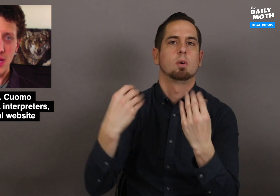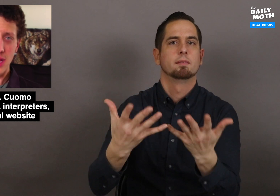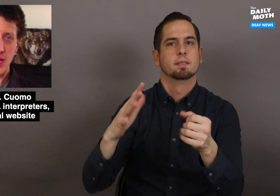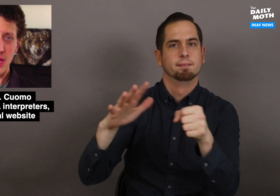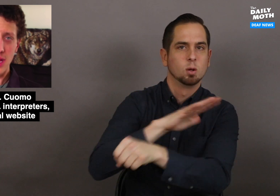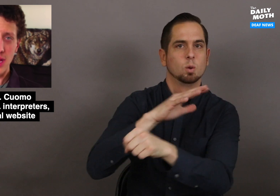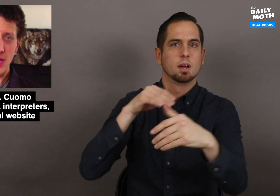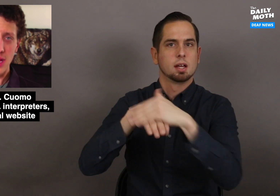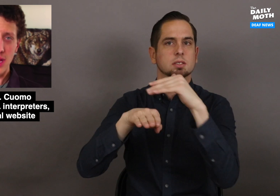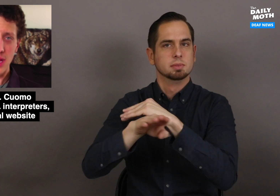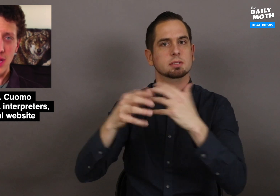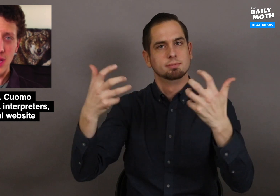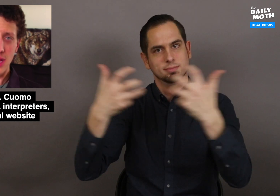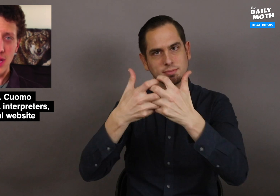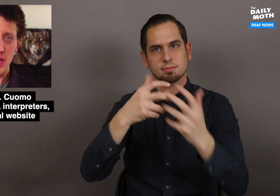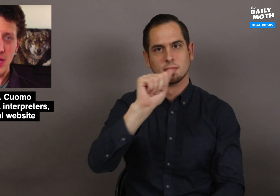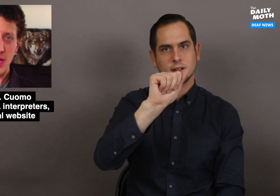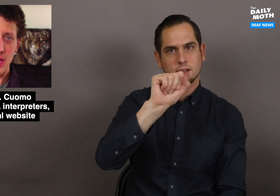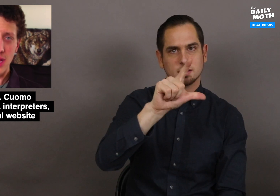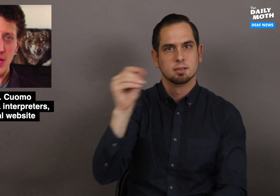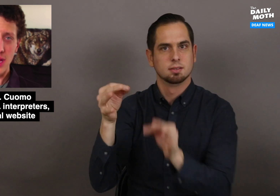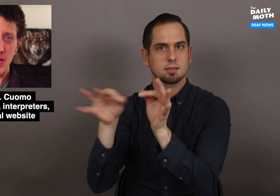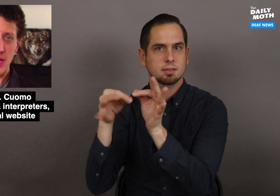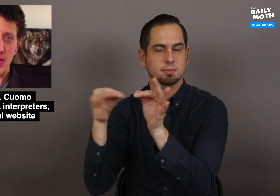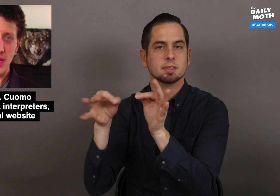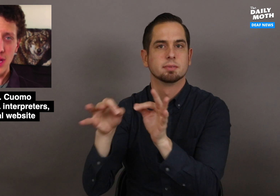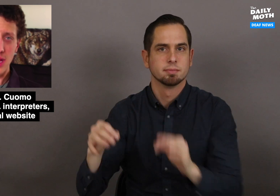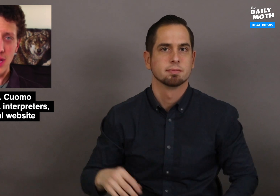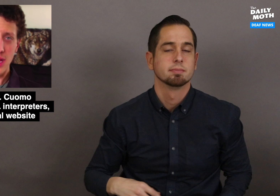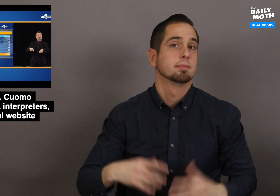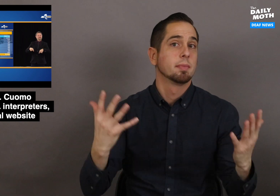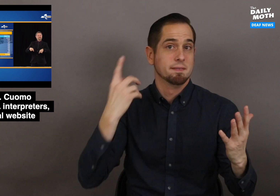and provide full accessibility by combining both ASL and closed captioning.